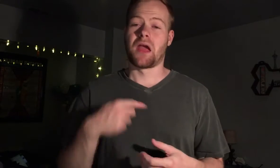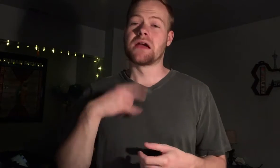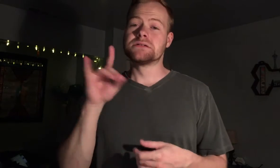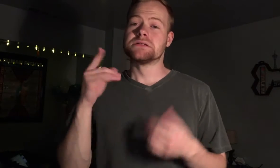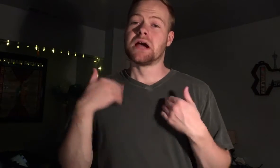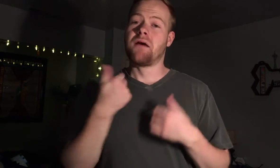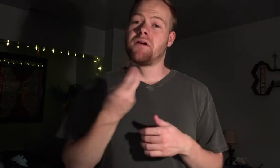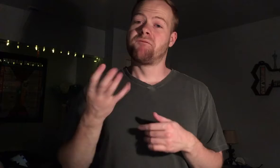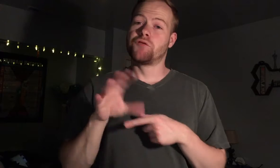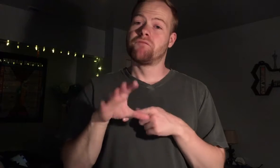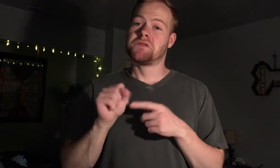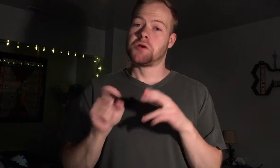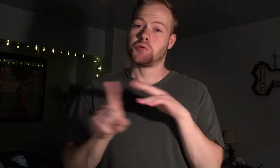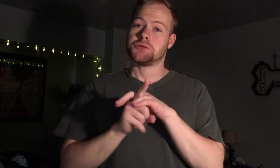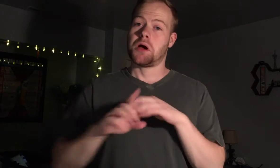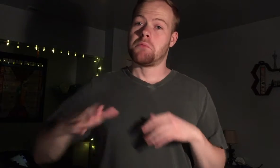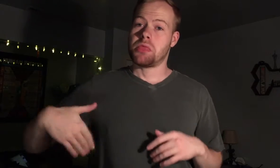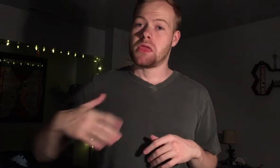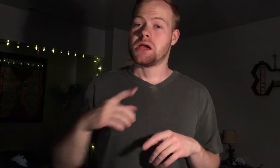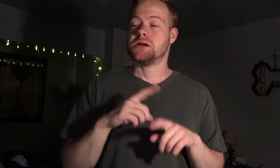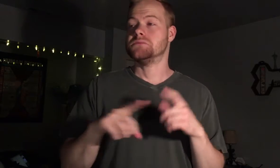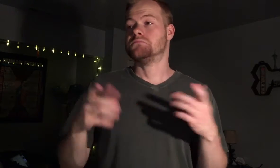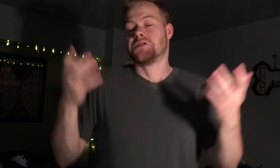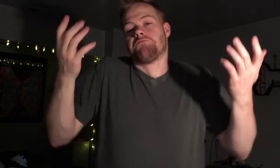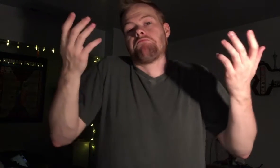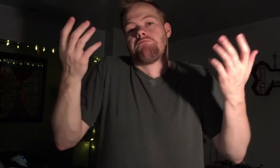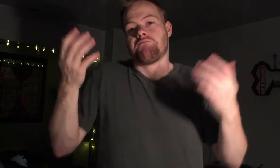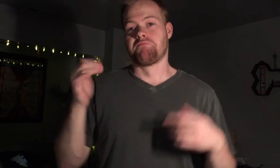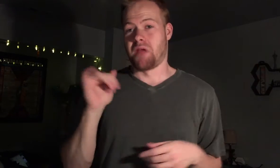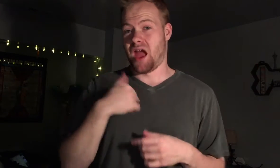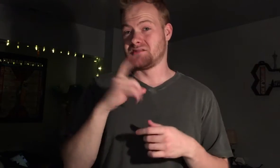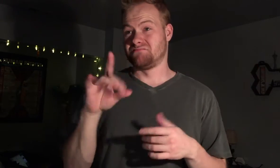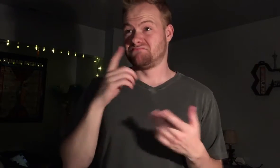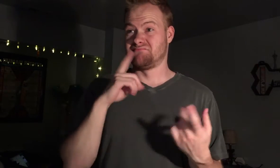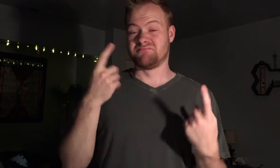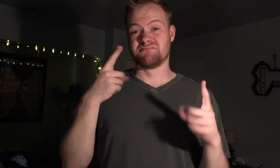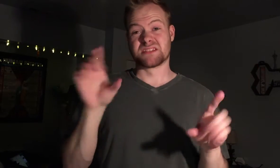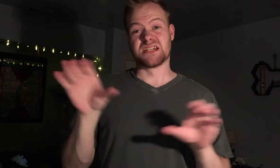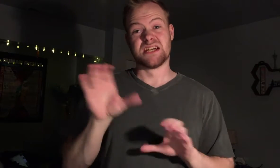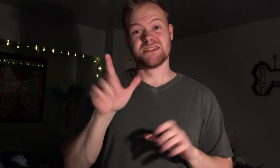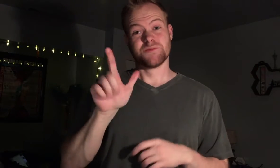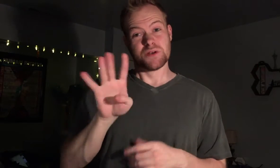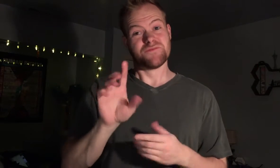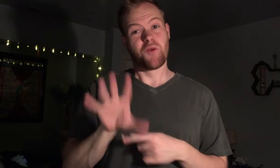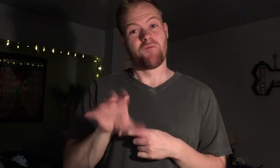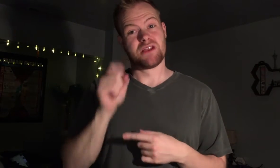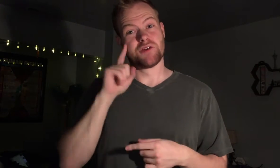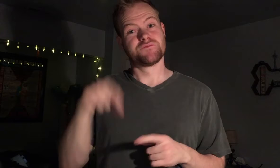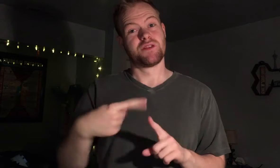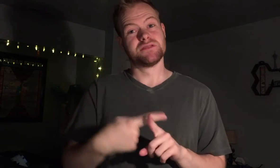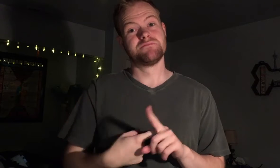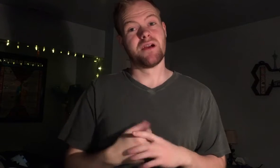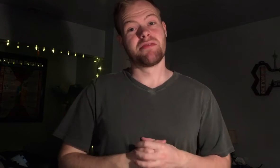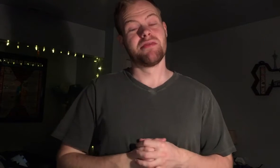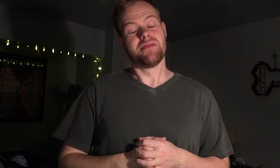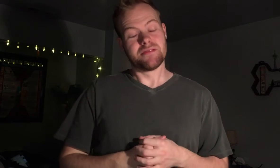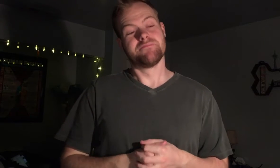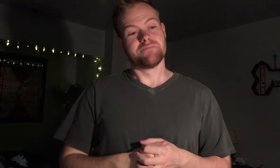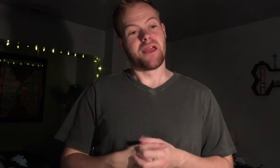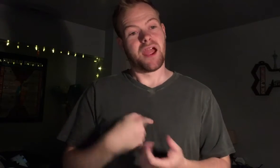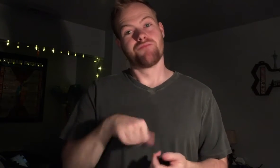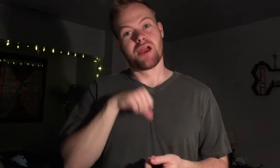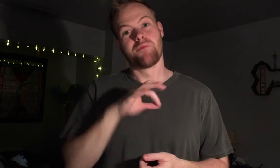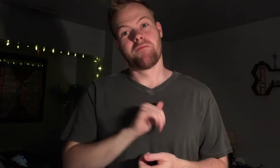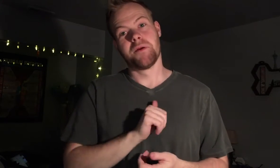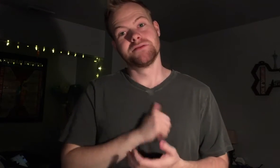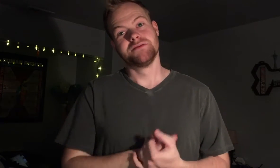I did have a few videos go up late, but I did do it, I did 24 videos for this month. I'm proud of myself.